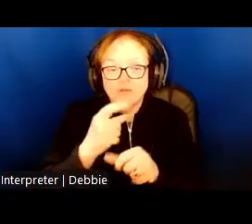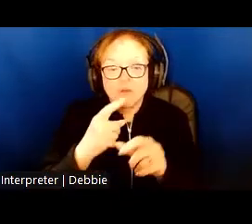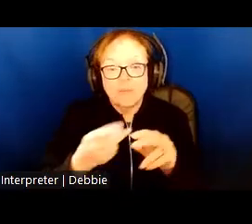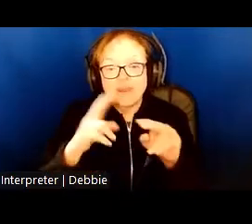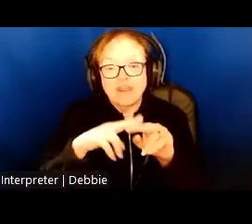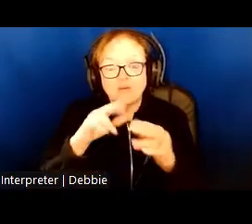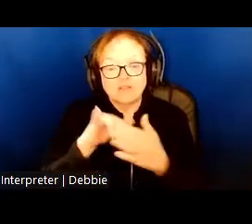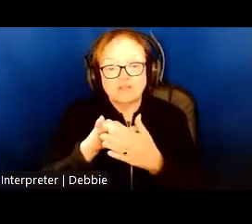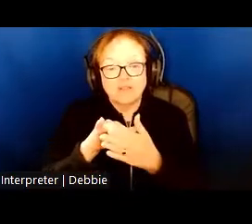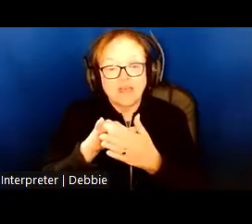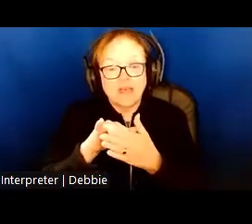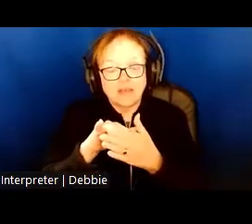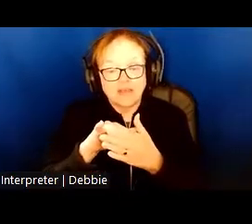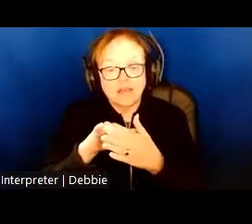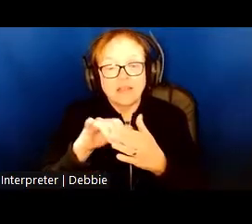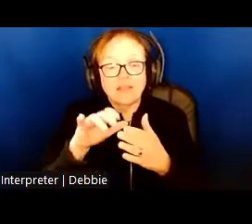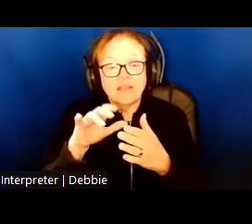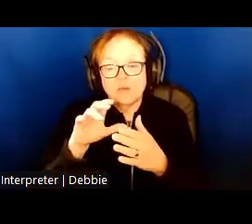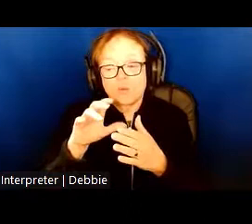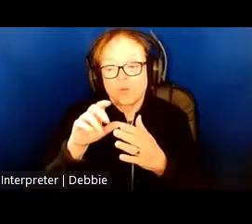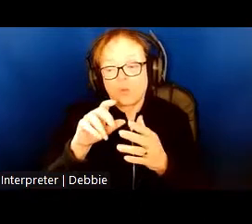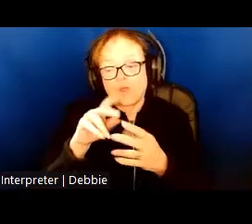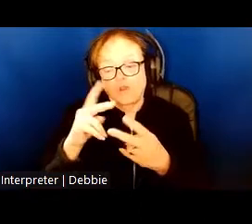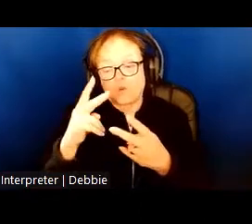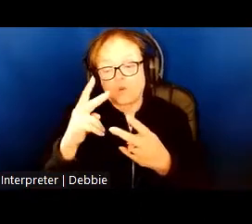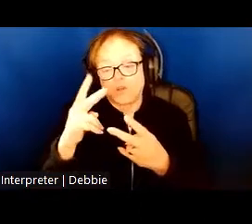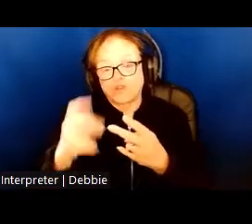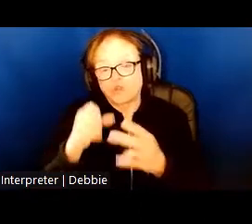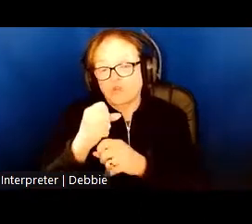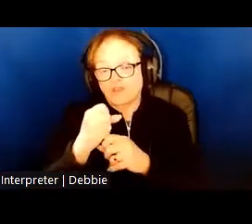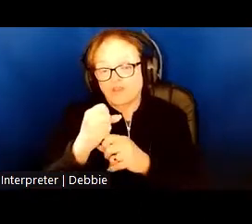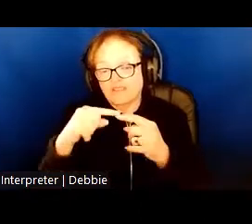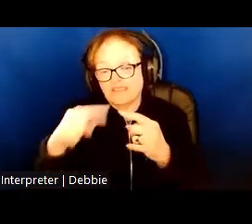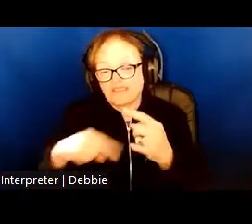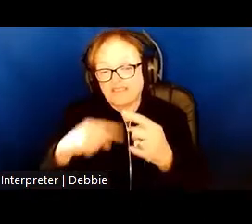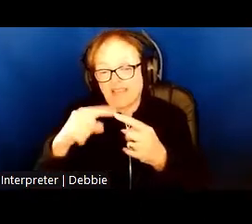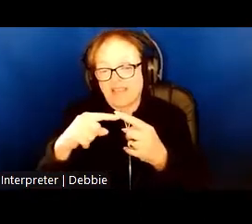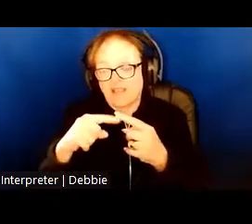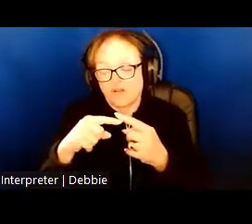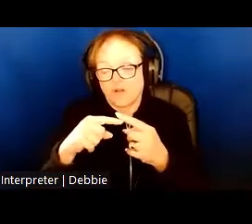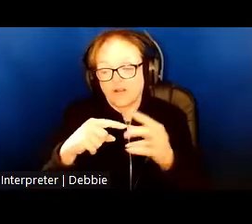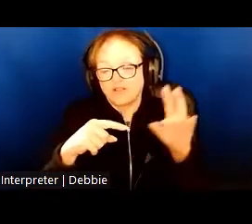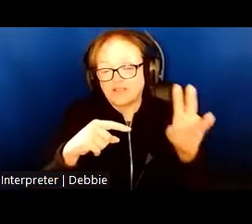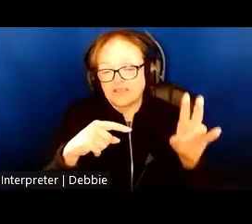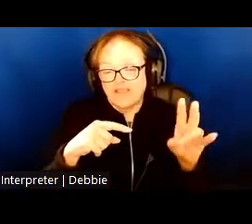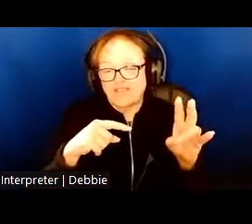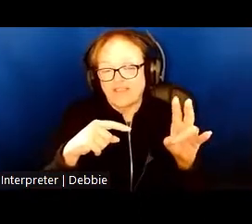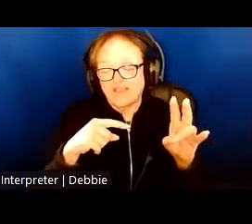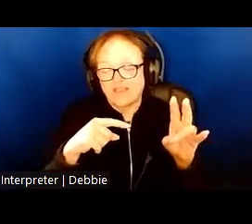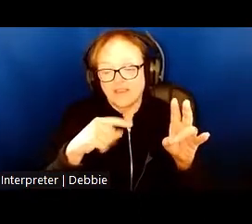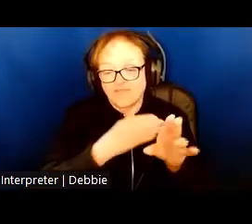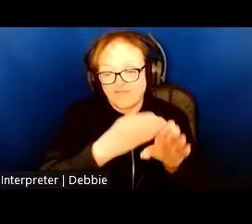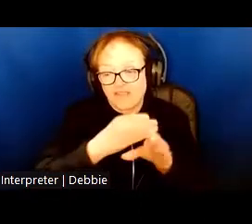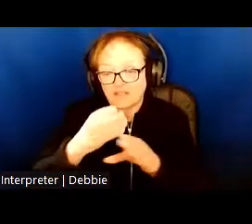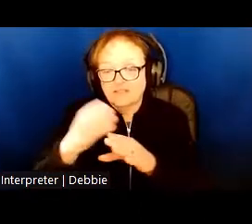we were able to shift to a 2-year cycle offering 7 disciplines per application cycle. So, artists